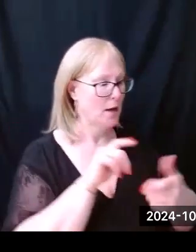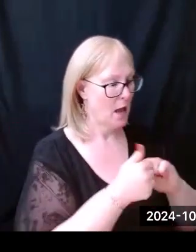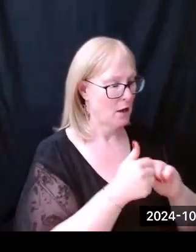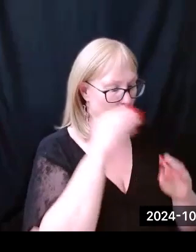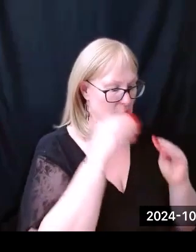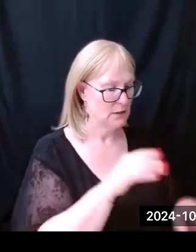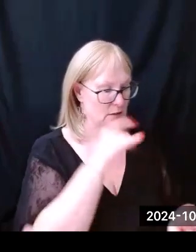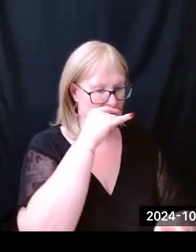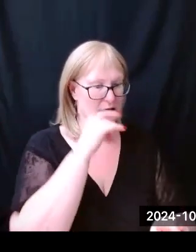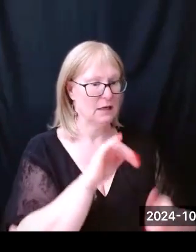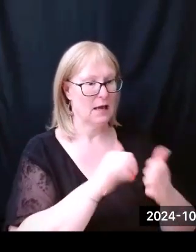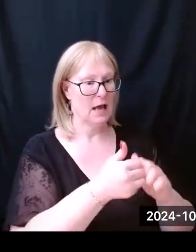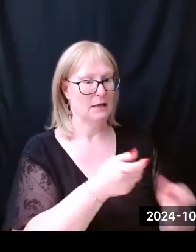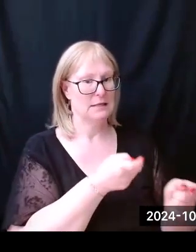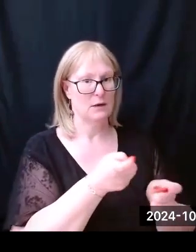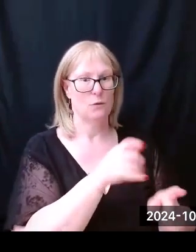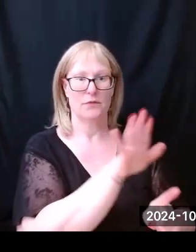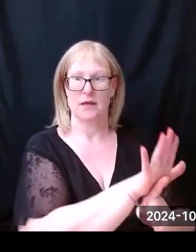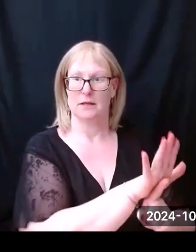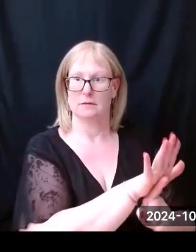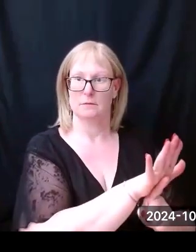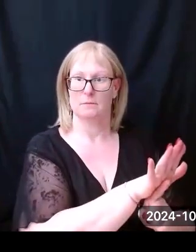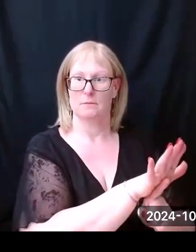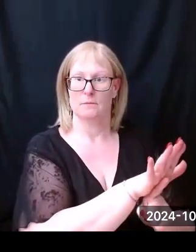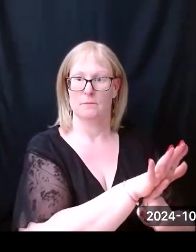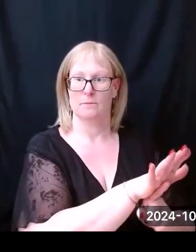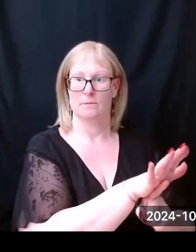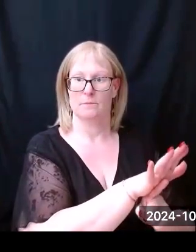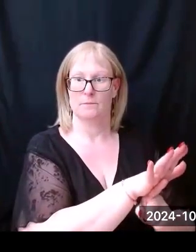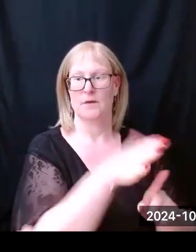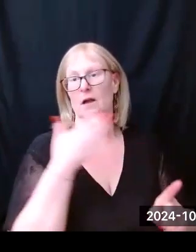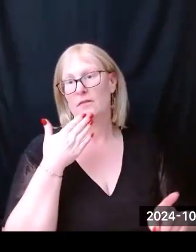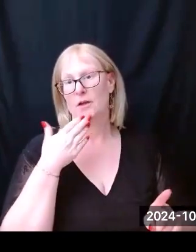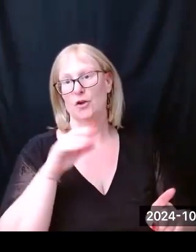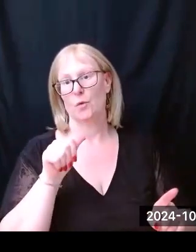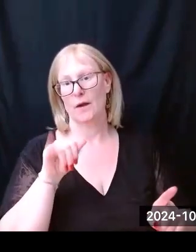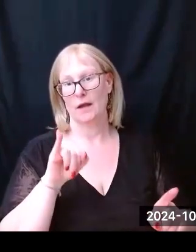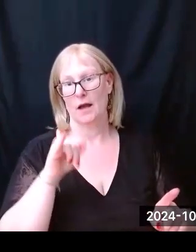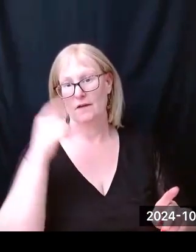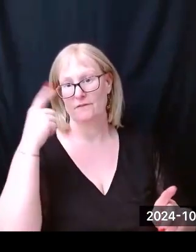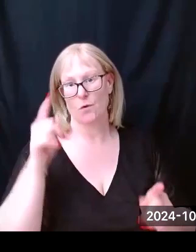because this is where thank you, artificial intelligence for letting me develop this image here.